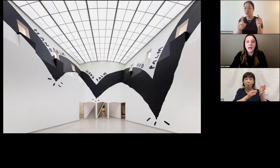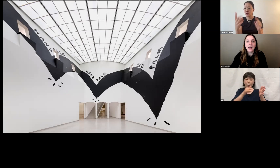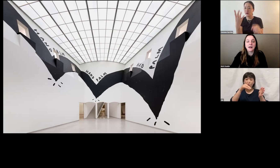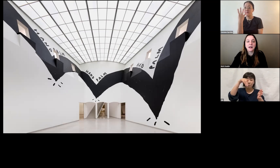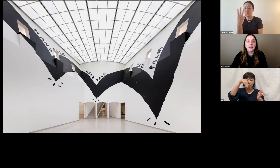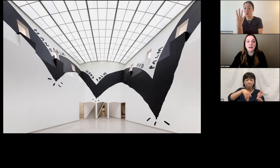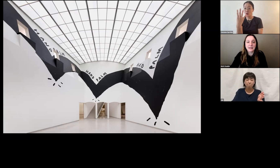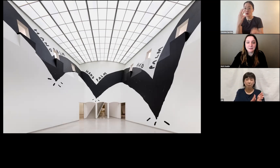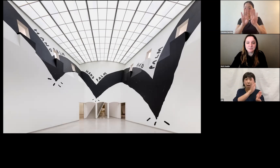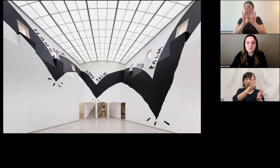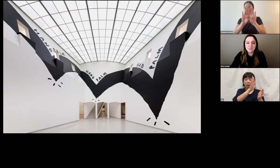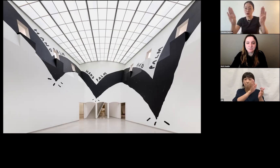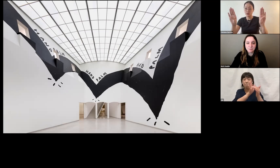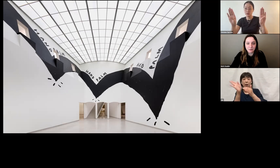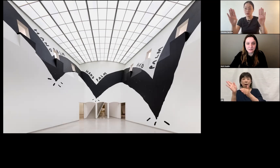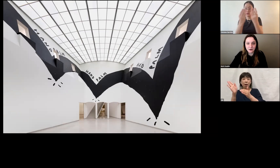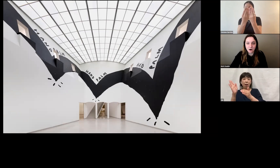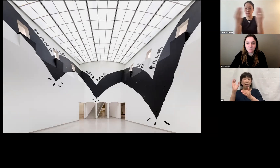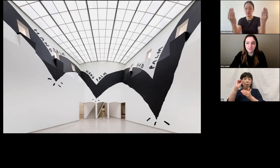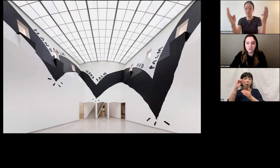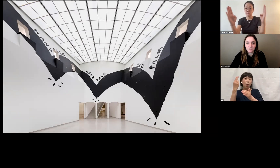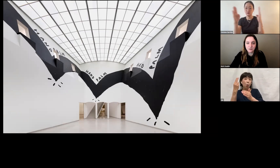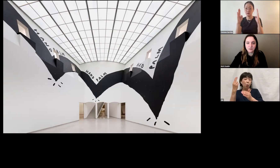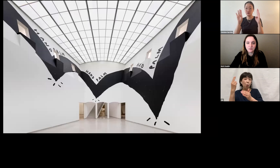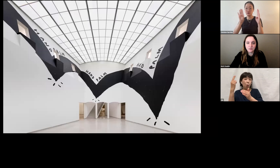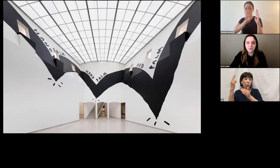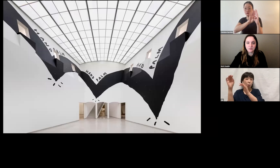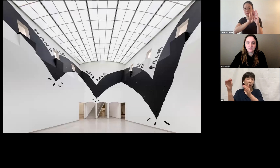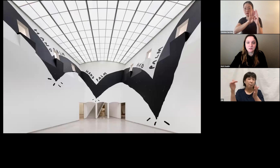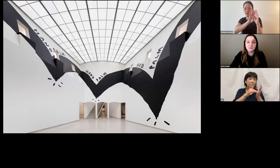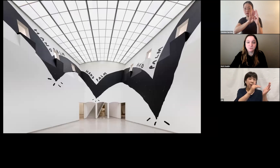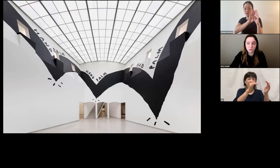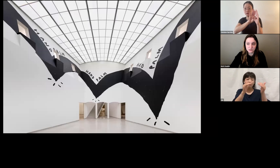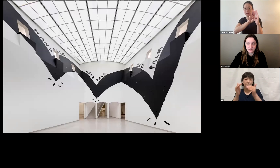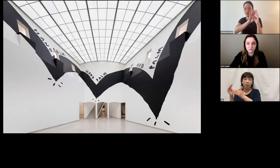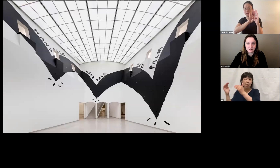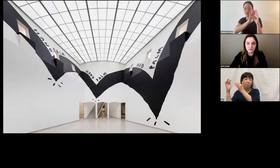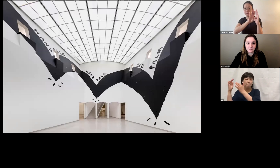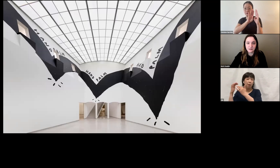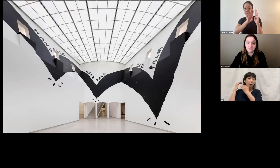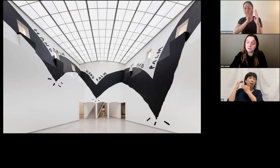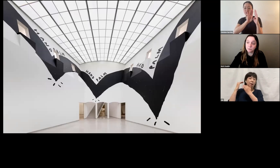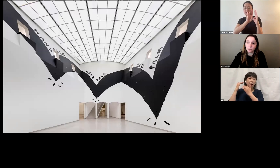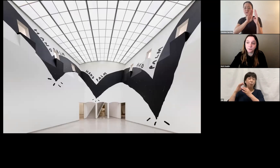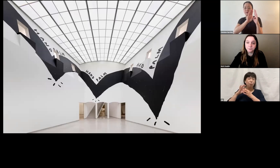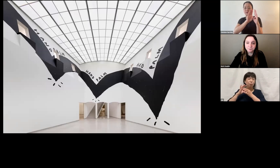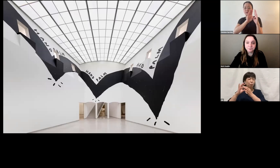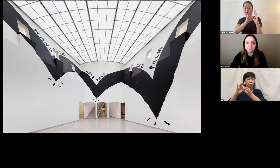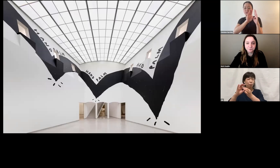and it keeps bouncing off these four surfaces of the room.